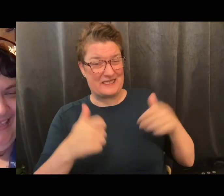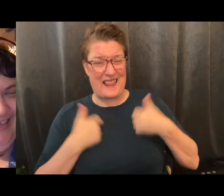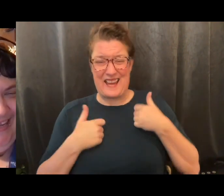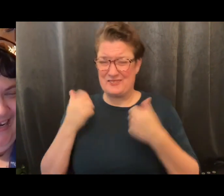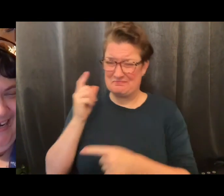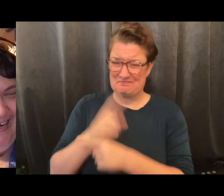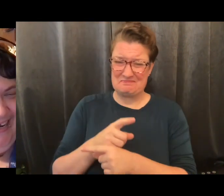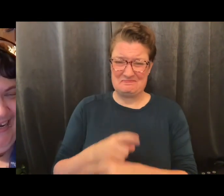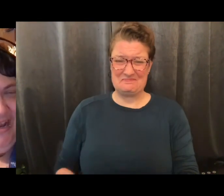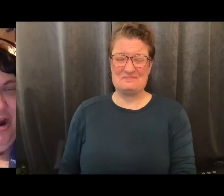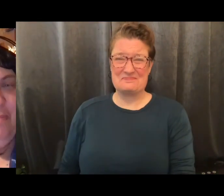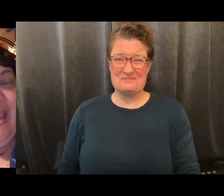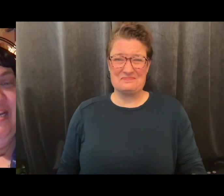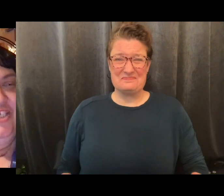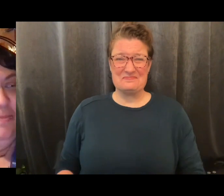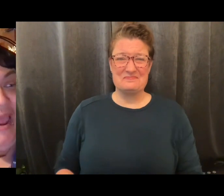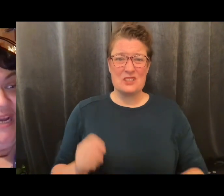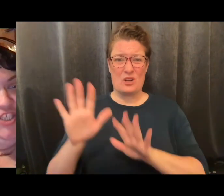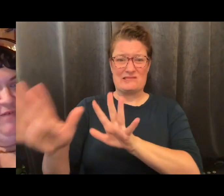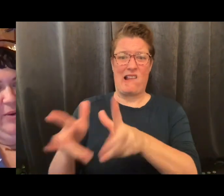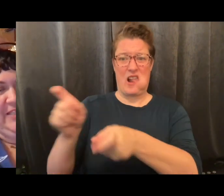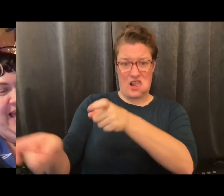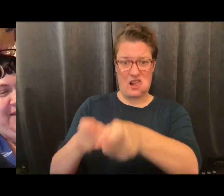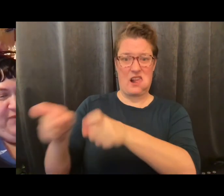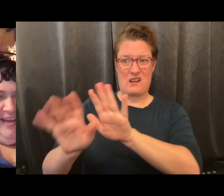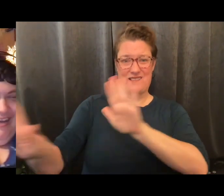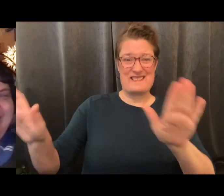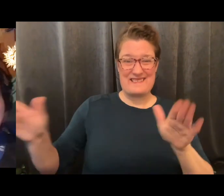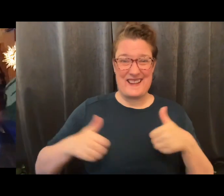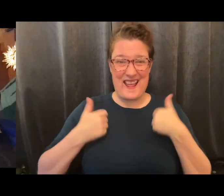Nomy: Or manage, manage everyone's life. Melissa: No, I like the organizing better.